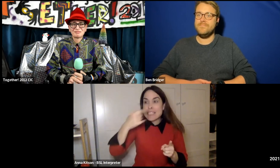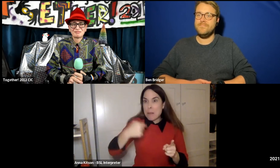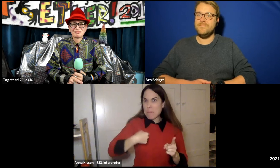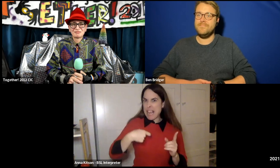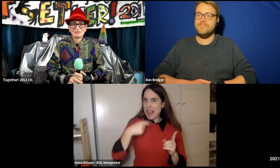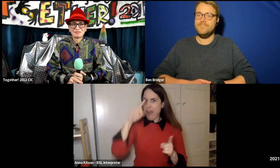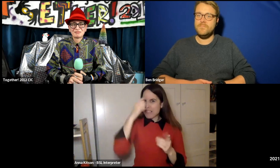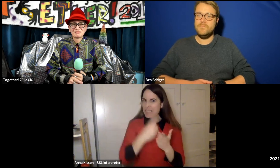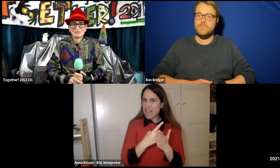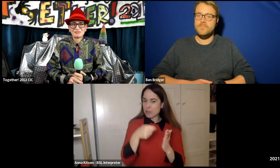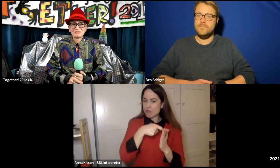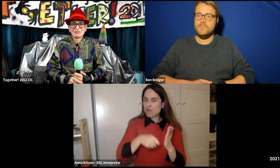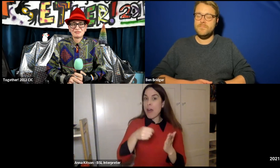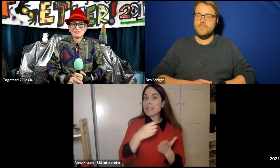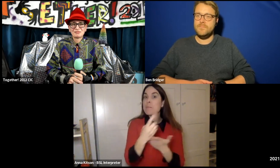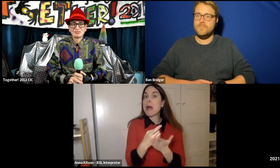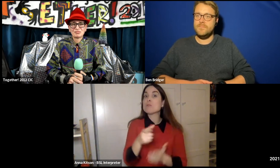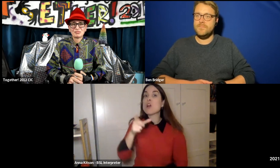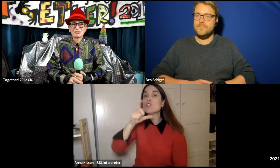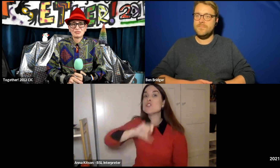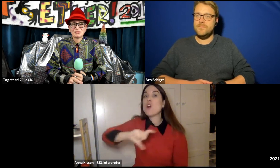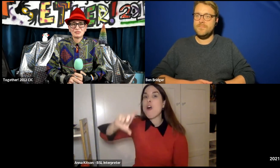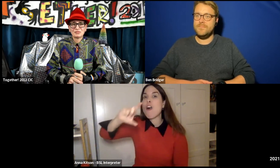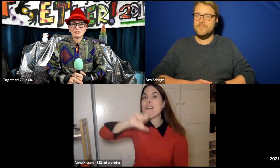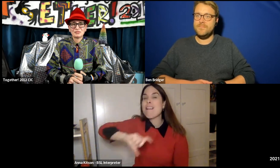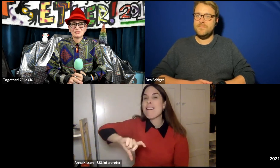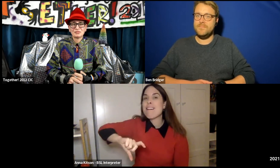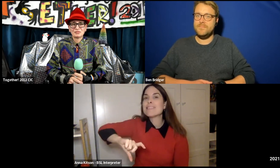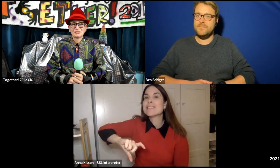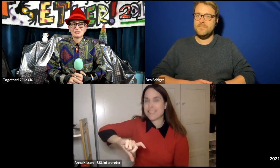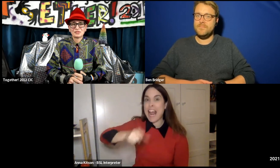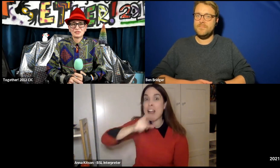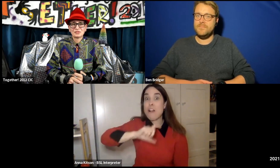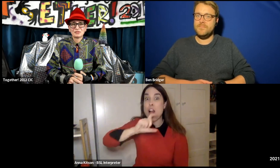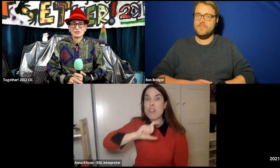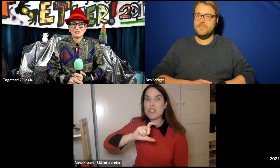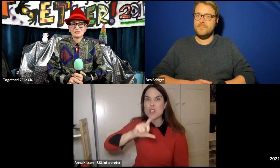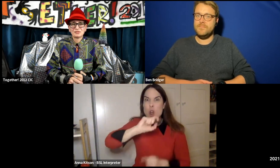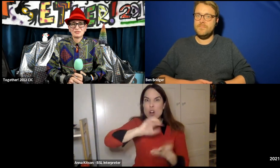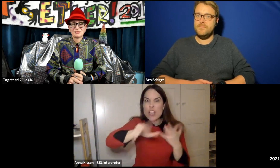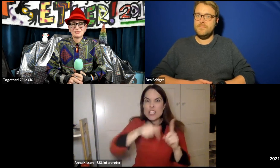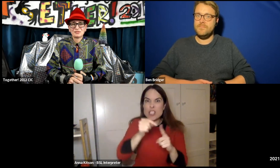mum and I bake chocolate chip cookies.